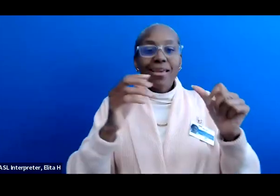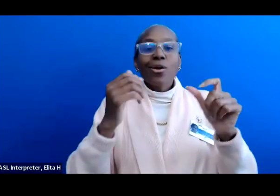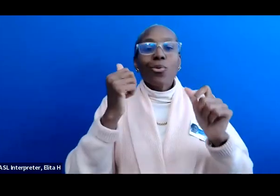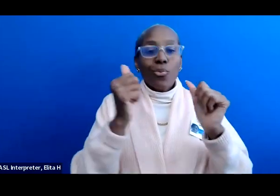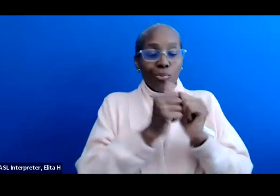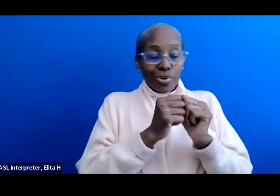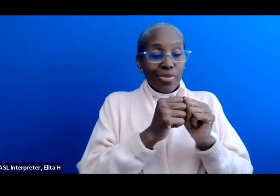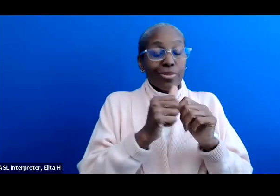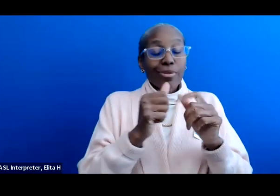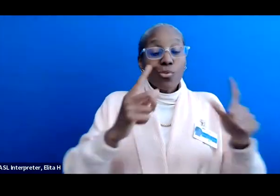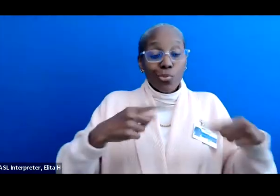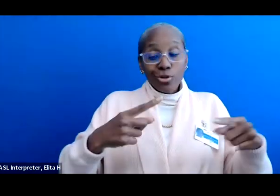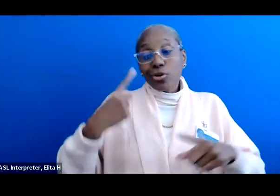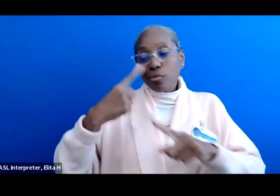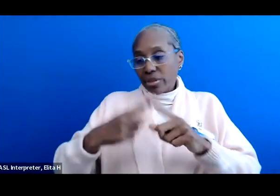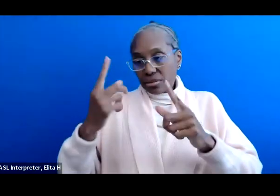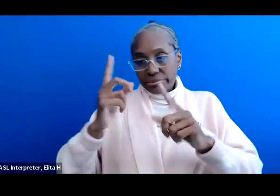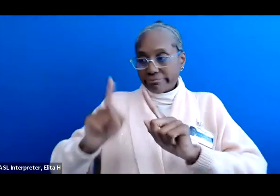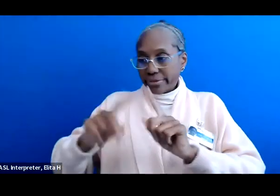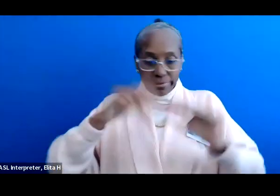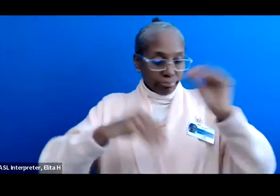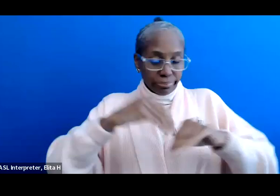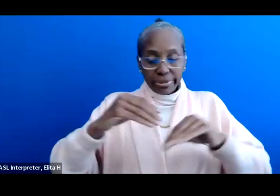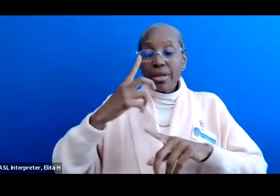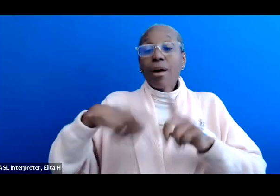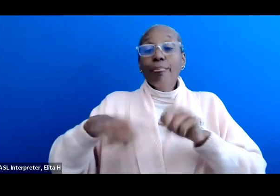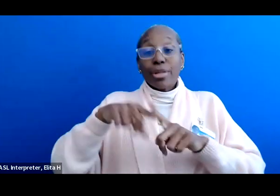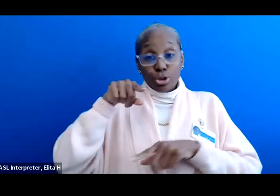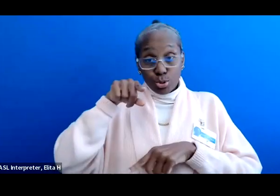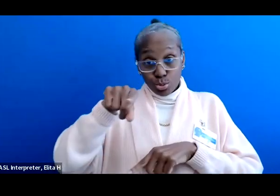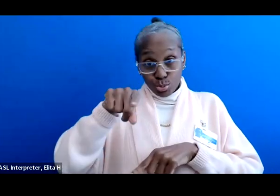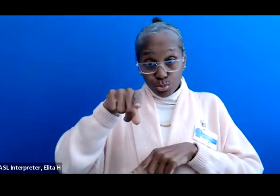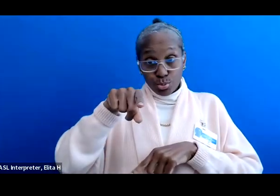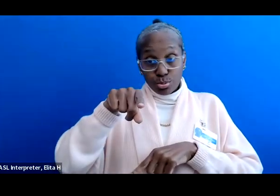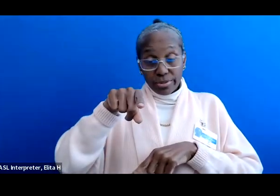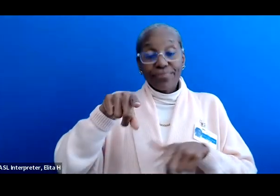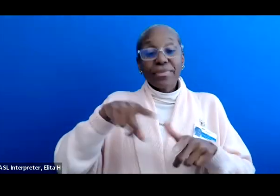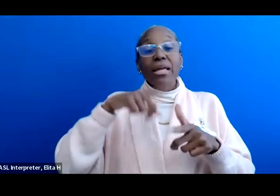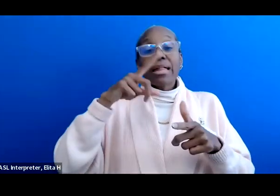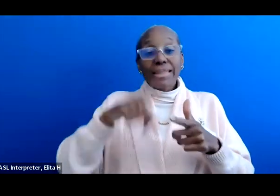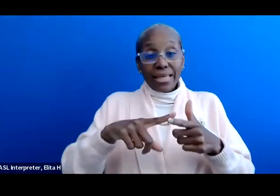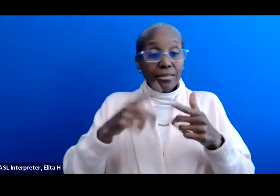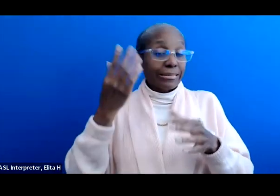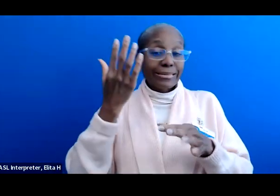with whatever it is plus you in there, and then all you have to do a subtract.